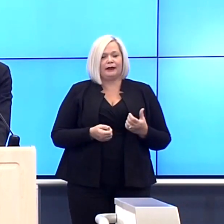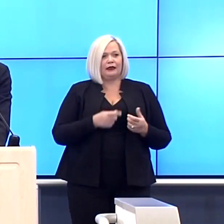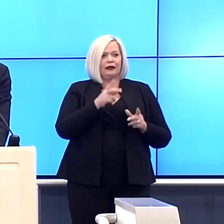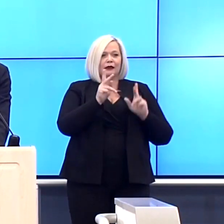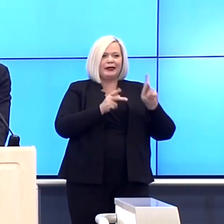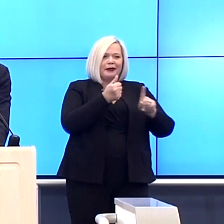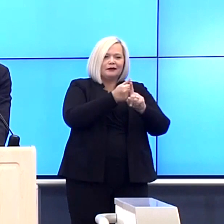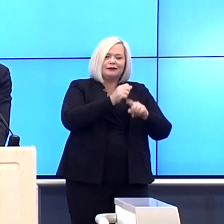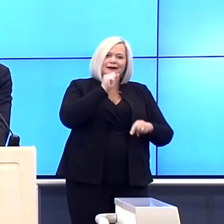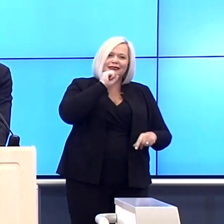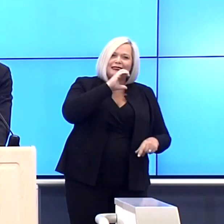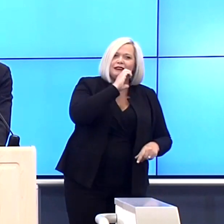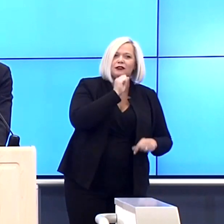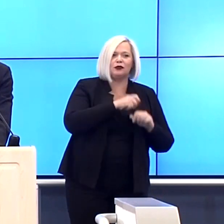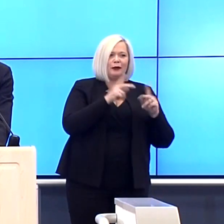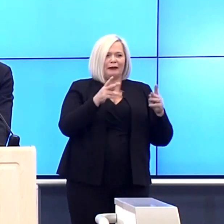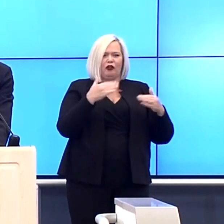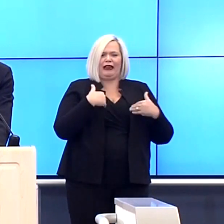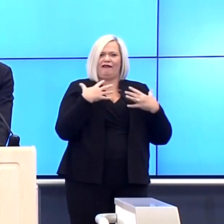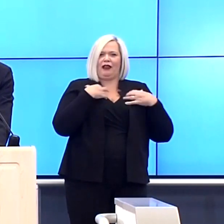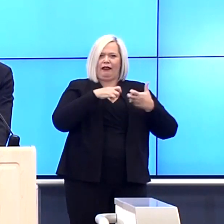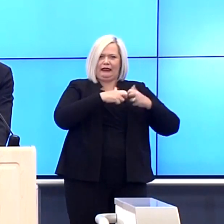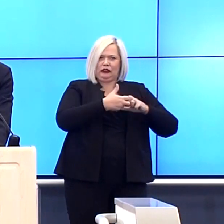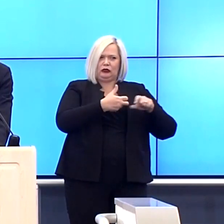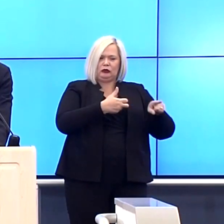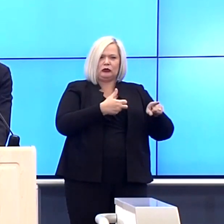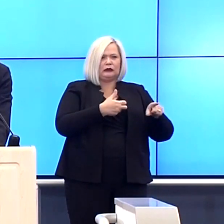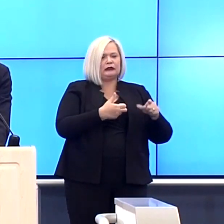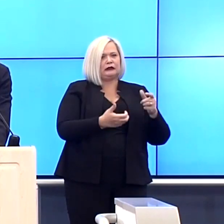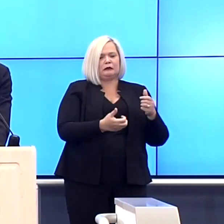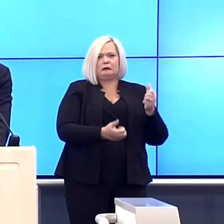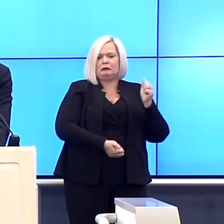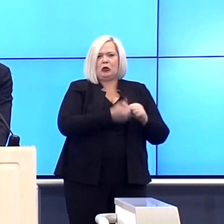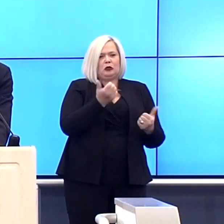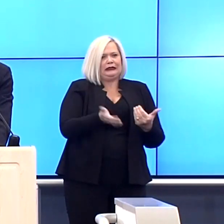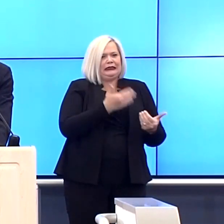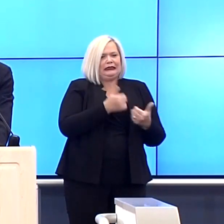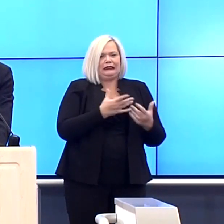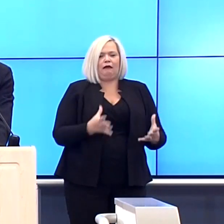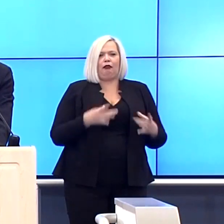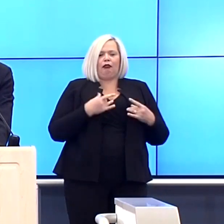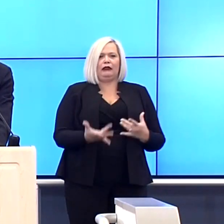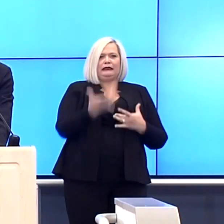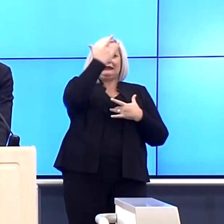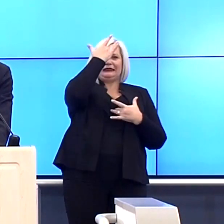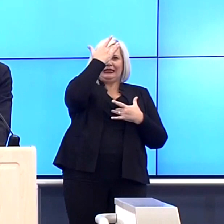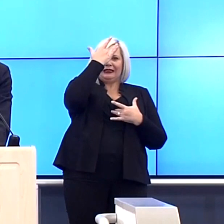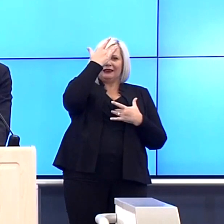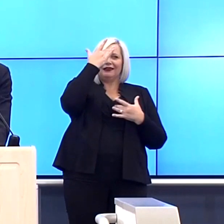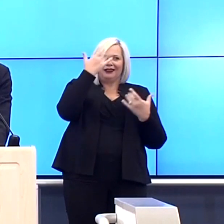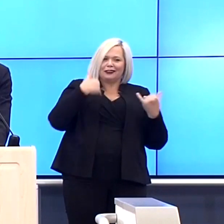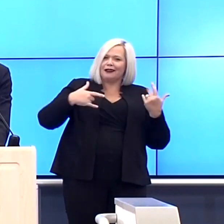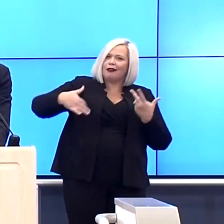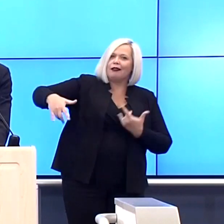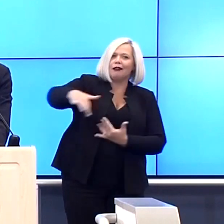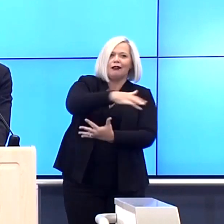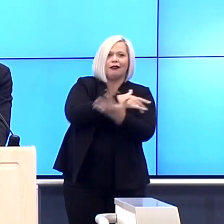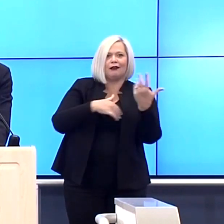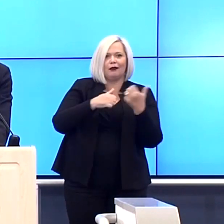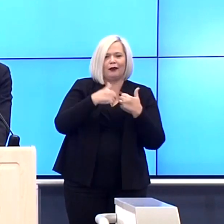HELPS SAVE LIVES. THE MOST VULNERABLE, SENIORS OR THE MOST VULNERABLE, SENIORS OR PEOPLE WITH PRE-EXISTING PEOPLE WITH PRE-EXISTING CONDITIONS, THEY LIVE ALONGSIDE CONDITIONS, THEY LIVE ALONGSIDE US, NOT IN BUBBLES.